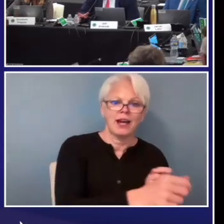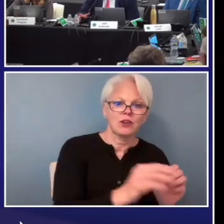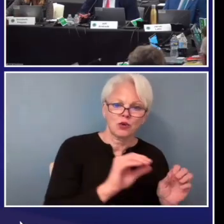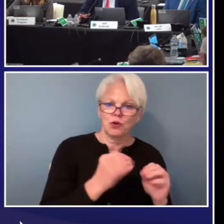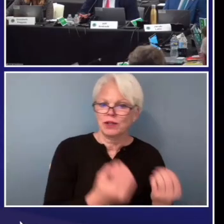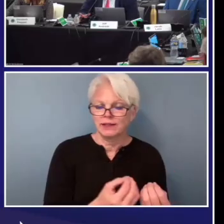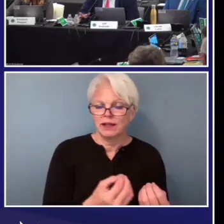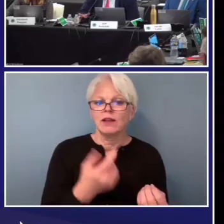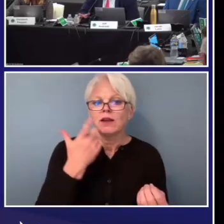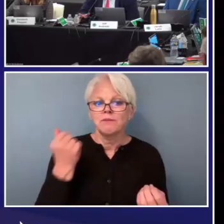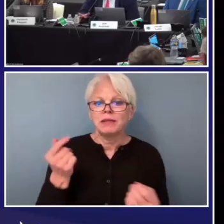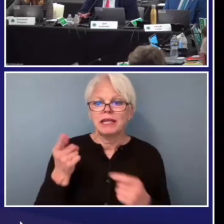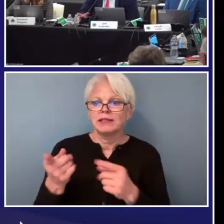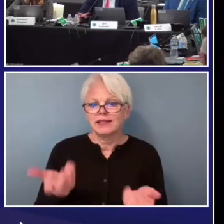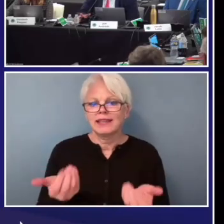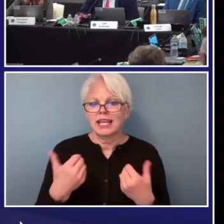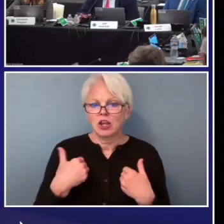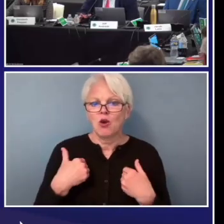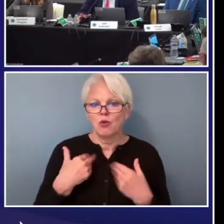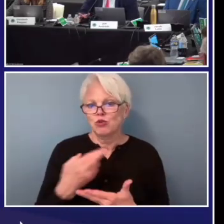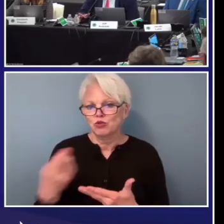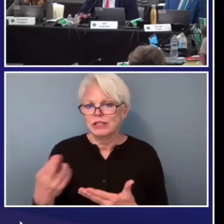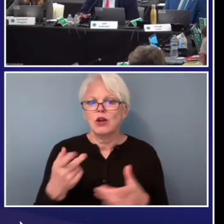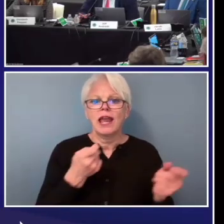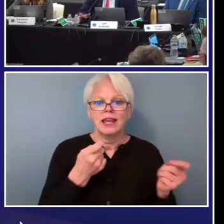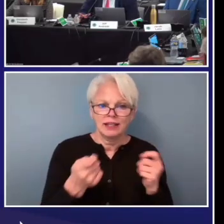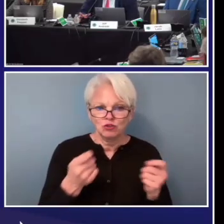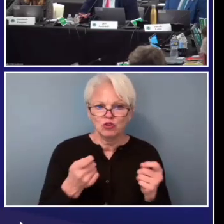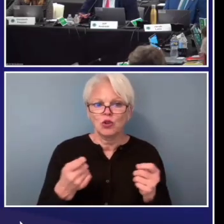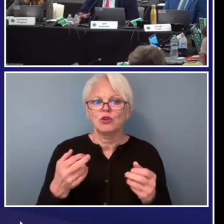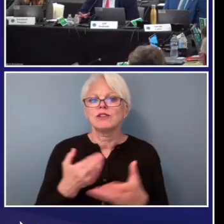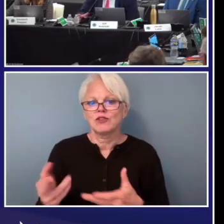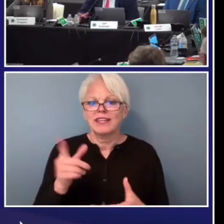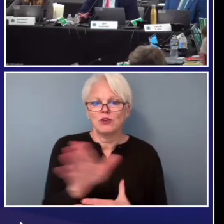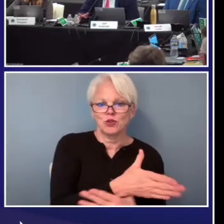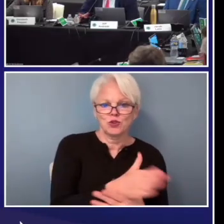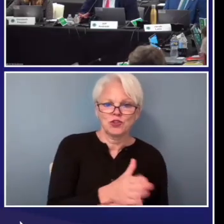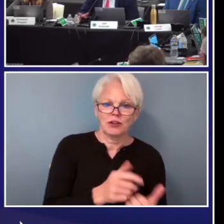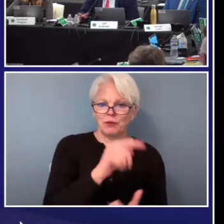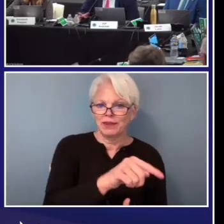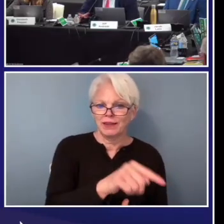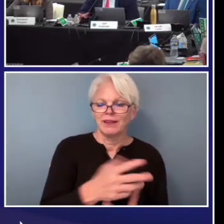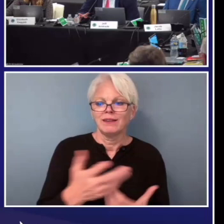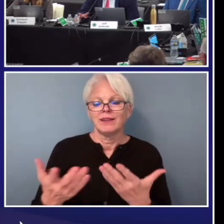organization owns the resources or controls, the resources that you're sharing. That's where it becomes more problematic.